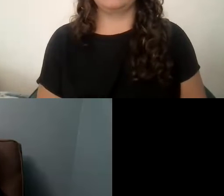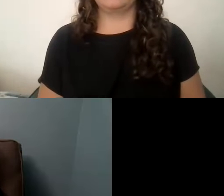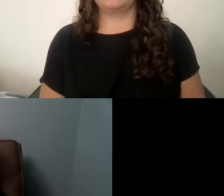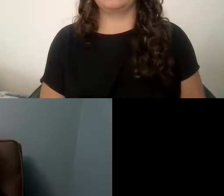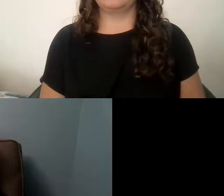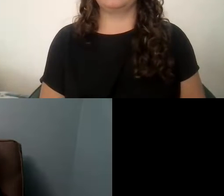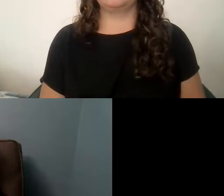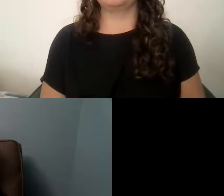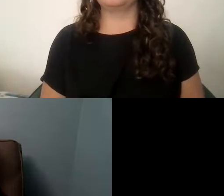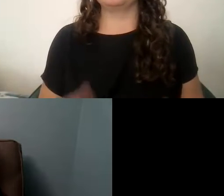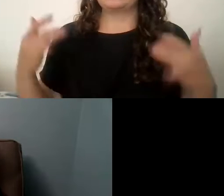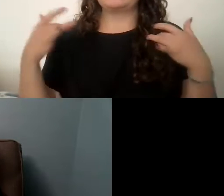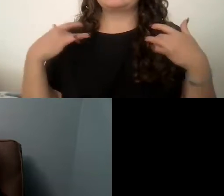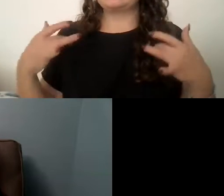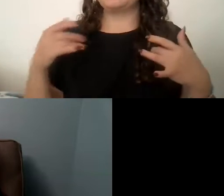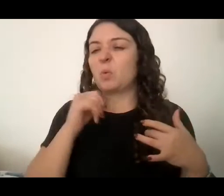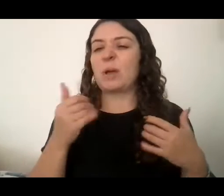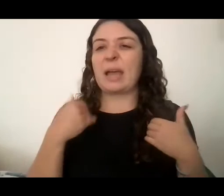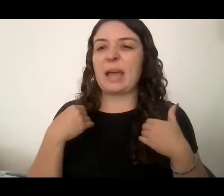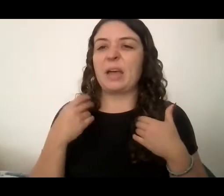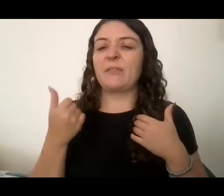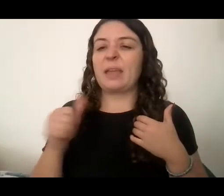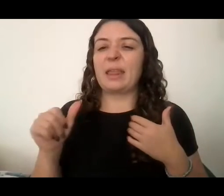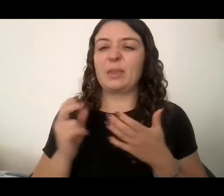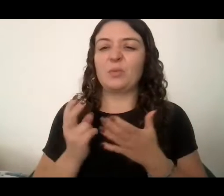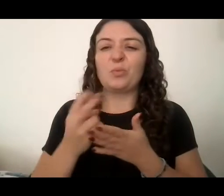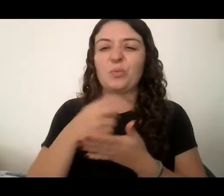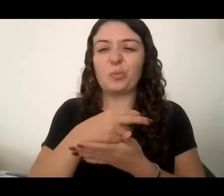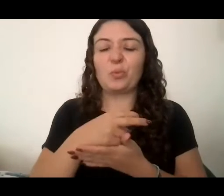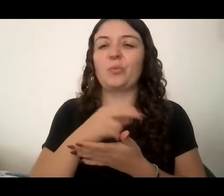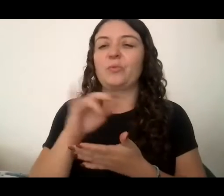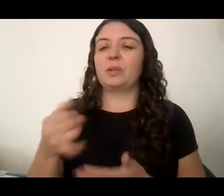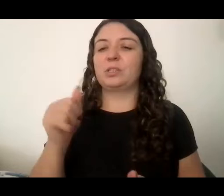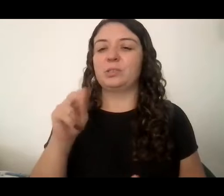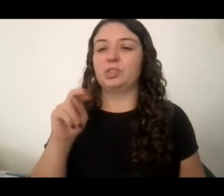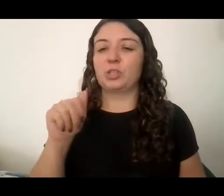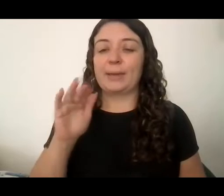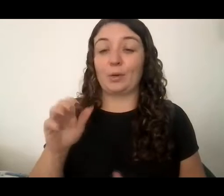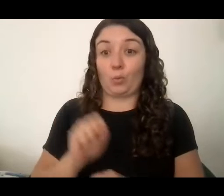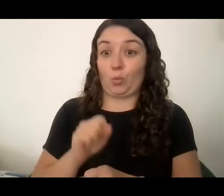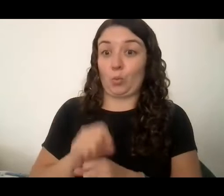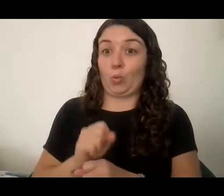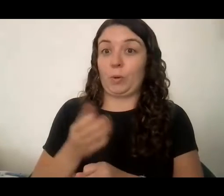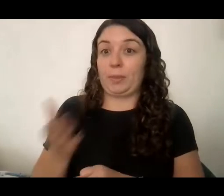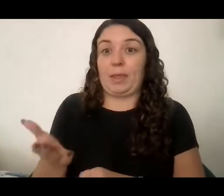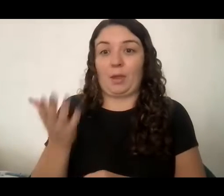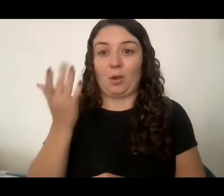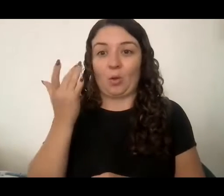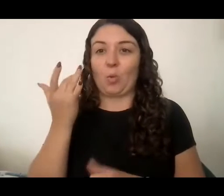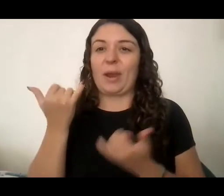review of Janet's work right then and there because all she has is an estimate. All she